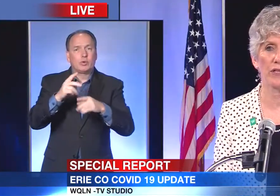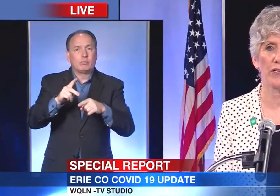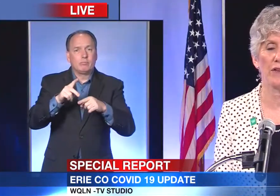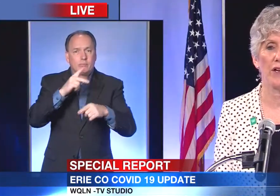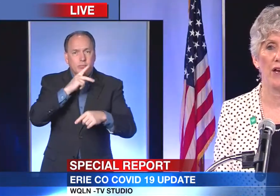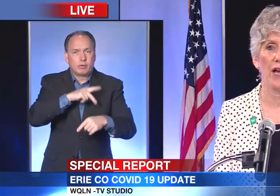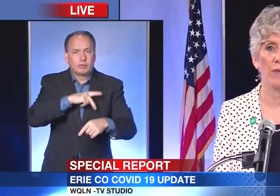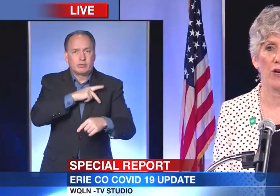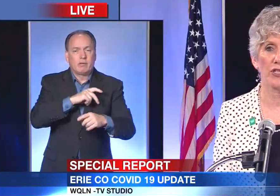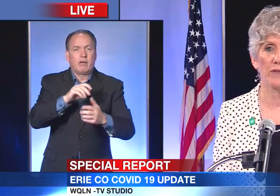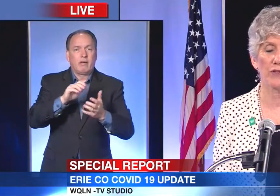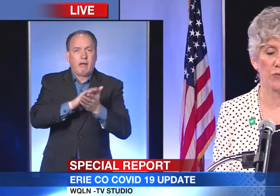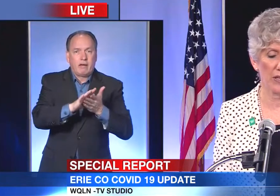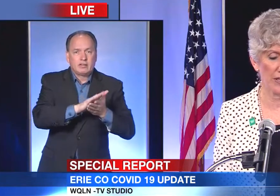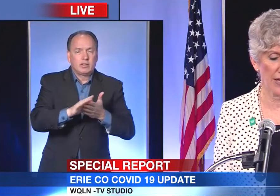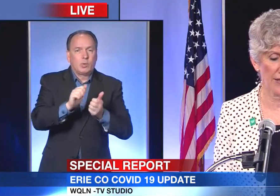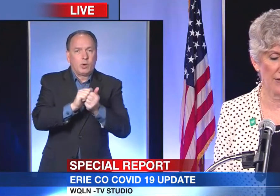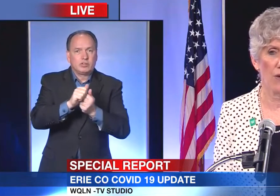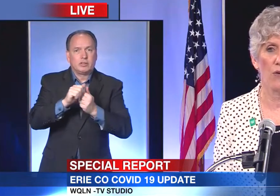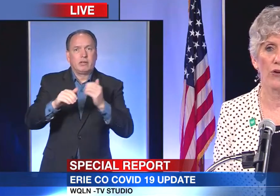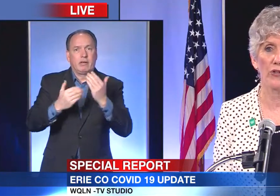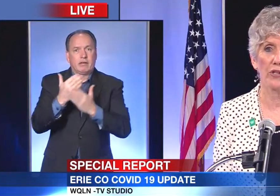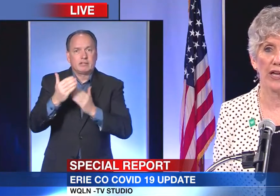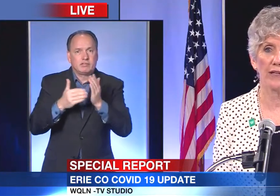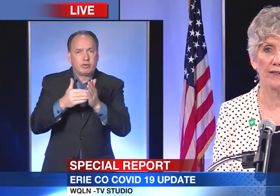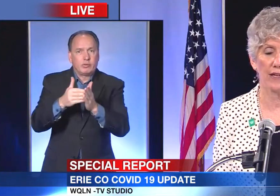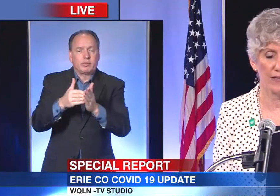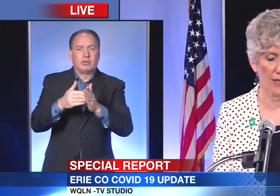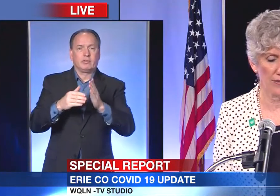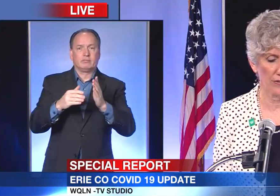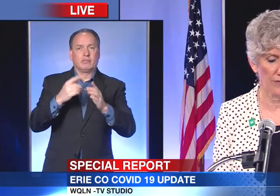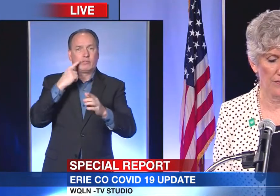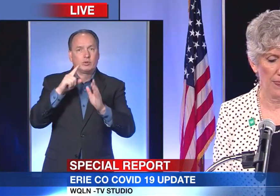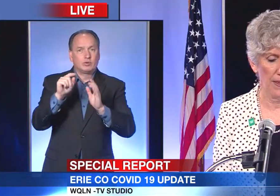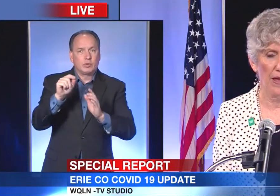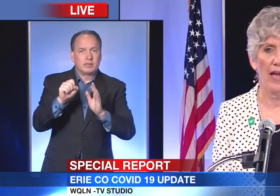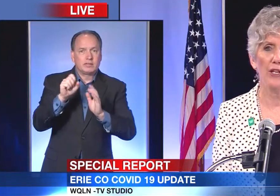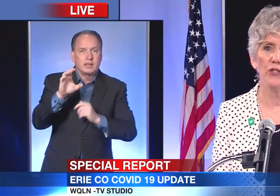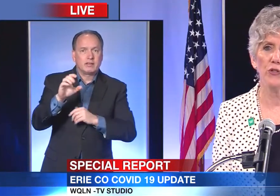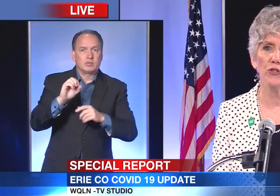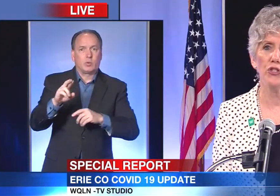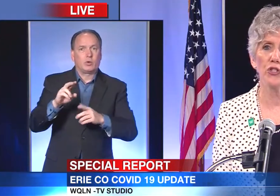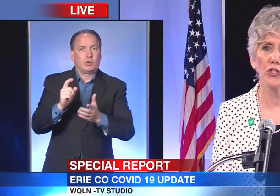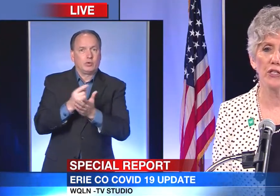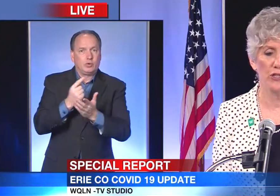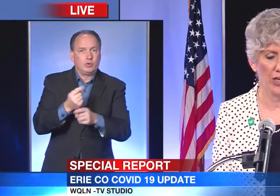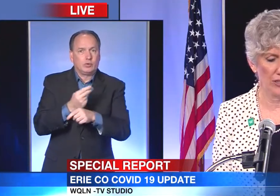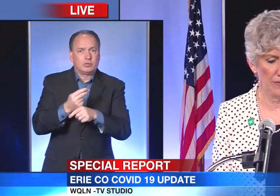PRACTICE THAT GOOD PERSONAL HYGIENE OF WASHING YOUR HANDS FREQUENTLY AND WASHING THEM FOR 20 SECONDS OR USING HAND